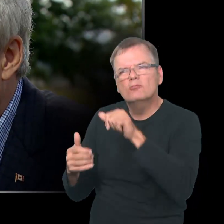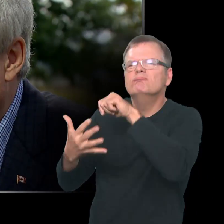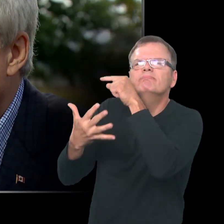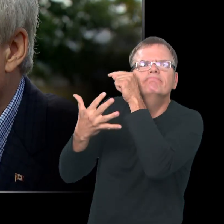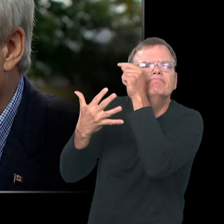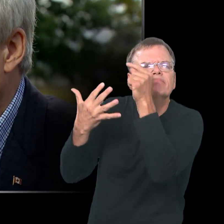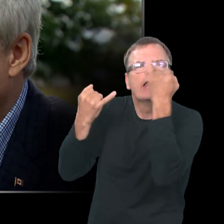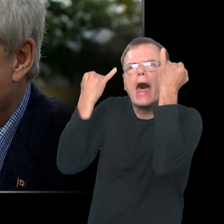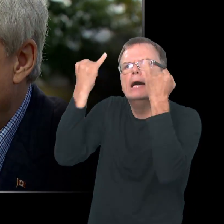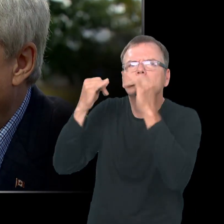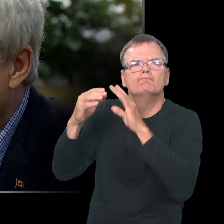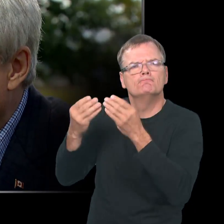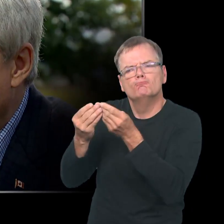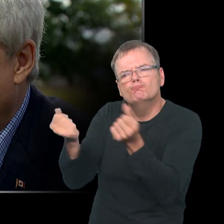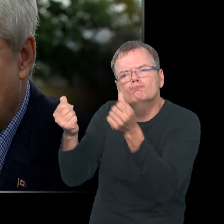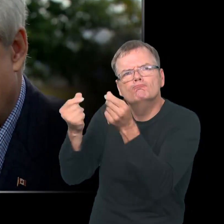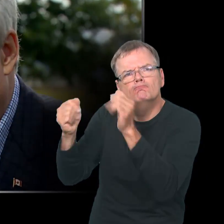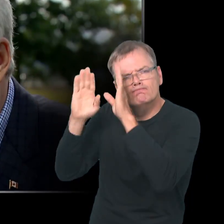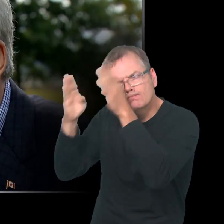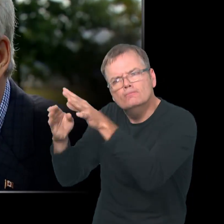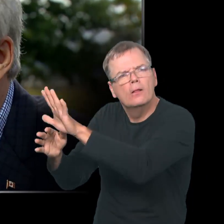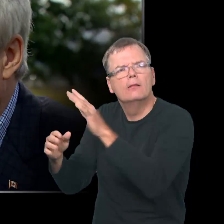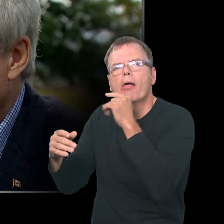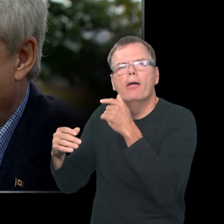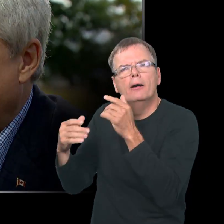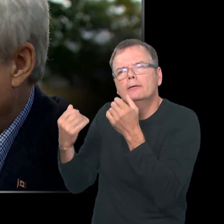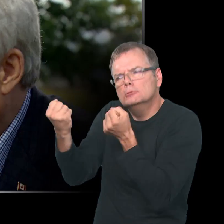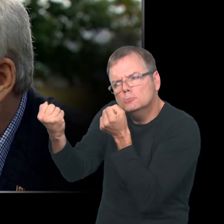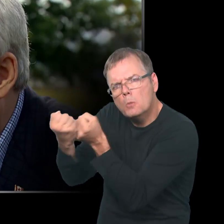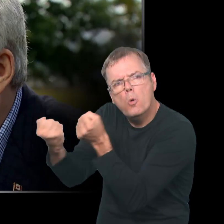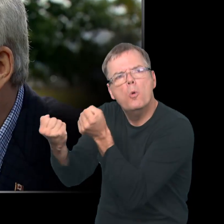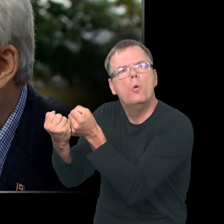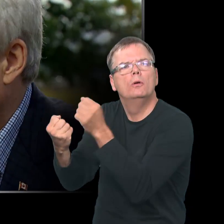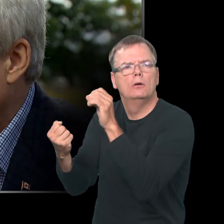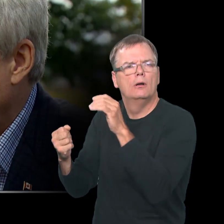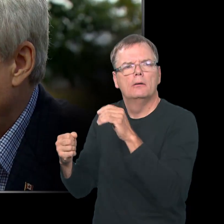We're not going to bring millions and tens of millions of people out of these regions.